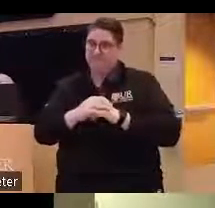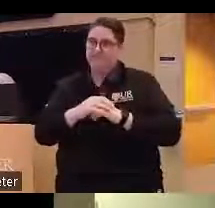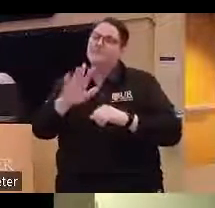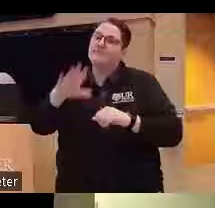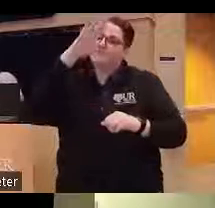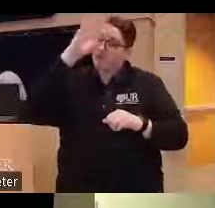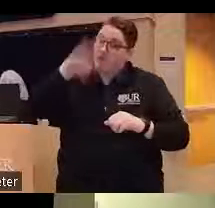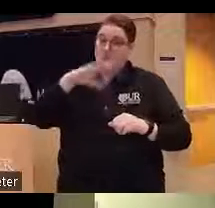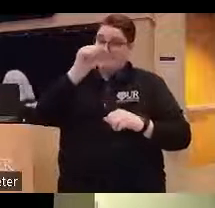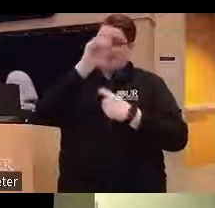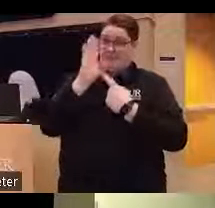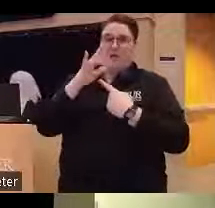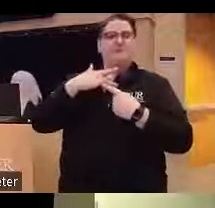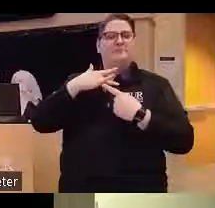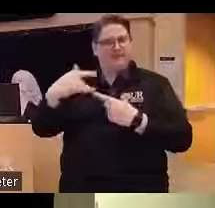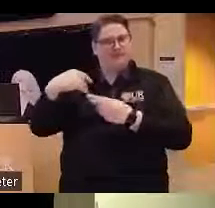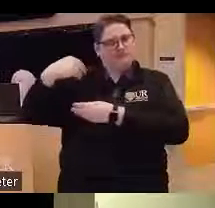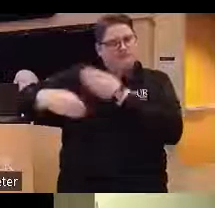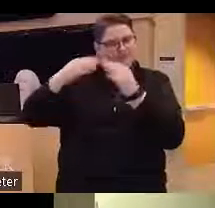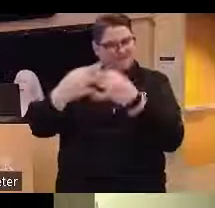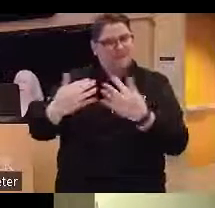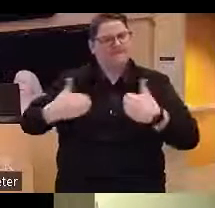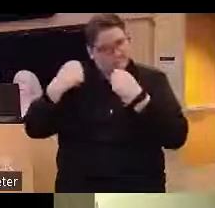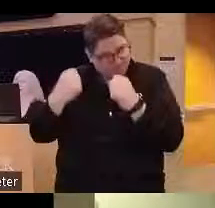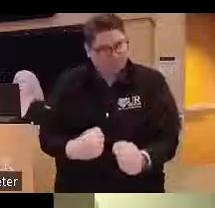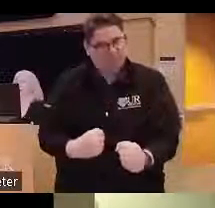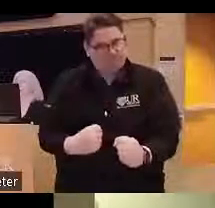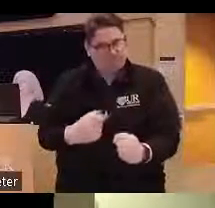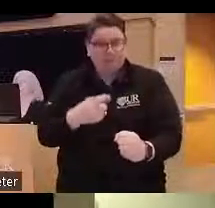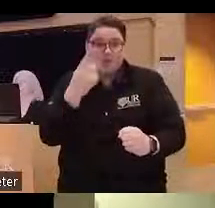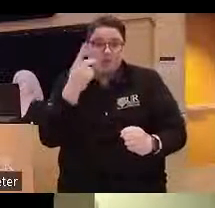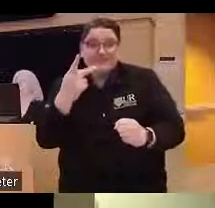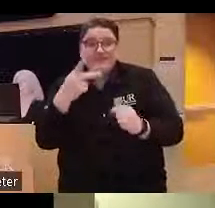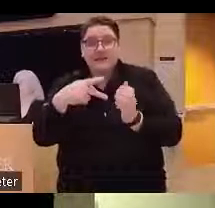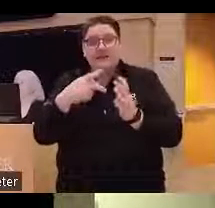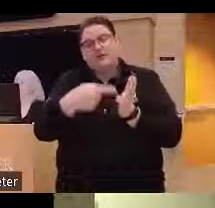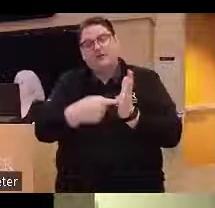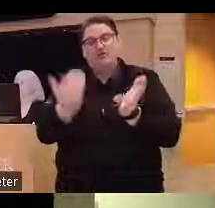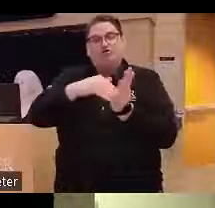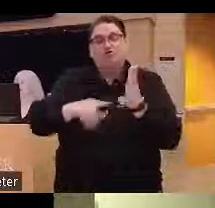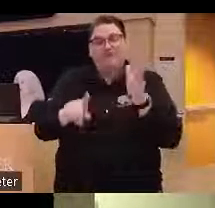familiar and you've all seen this chart showing the increased recurrence risks based on degrees